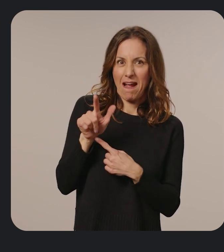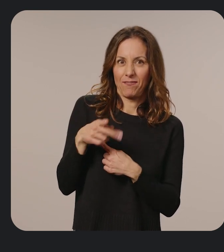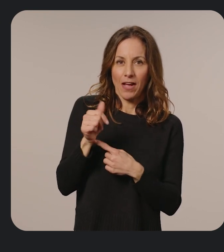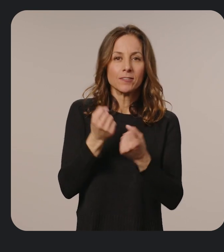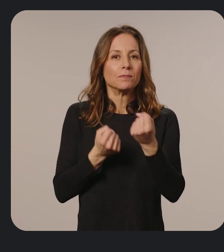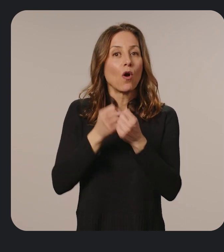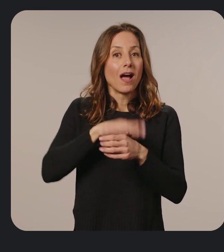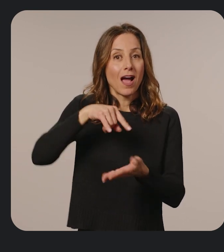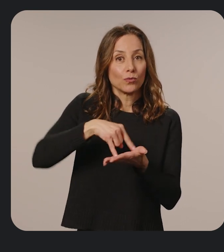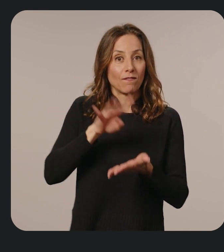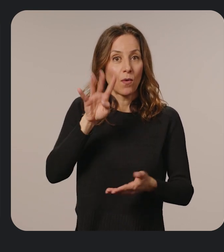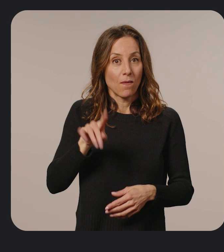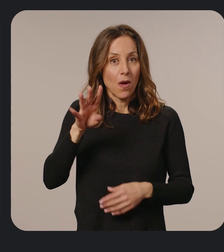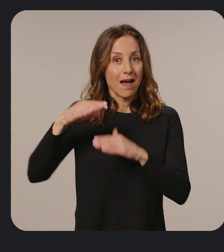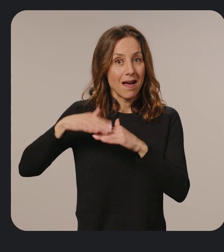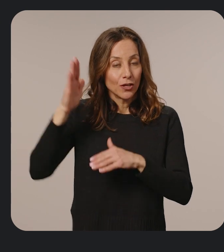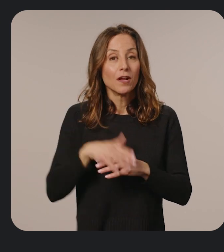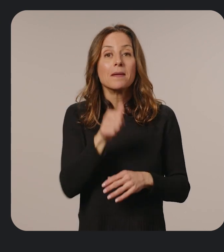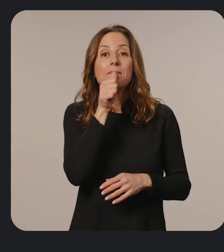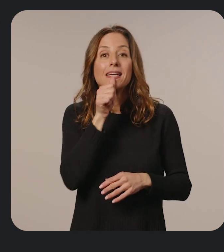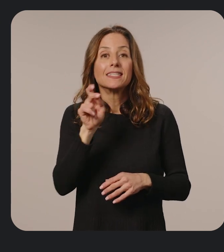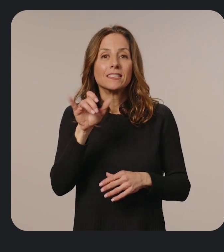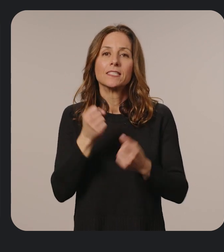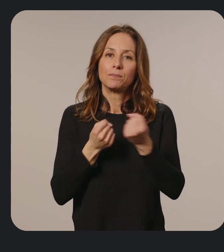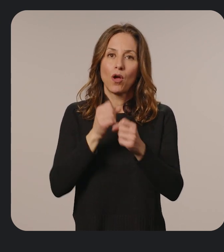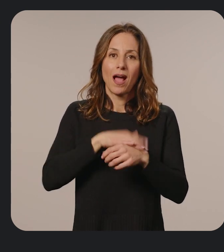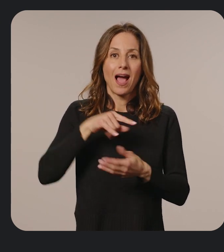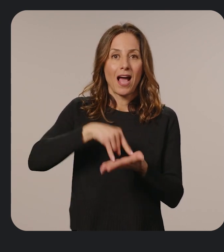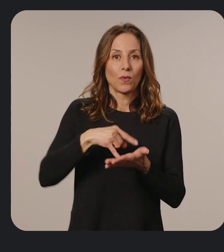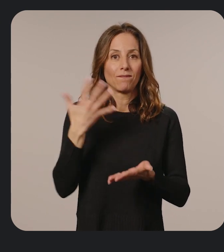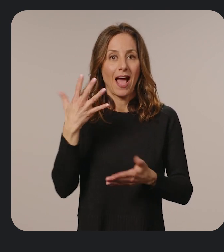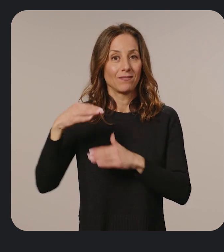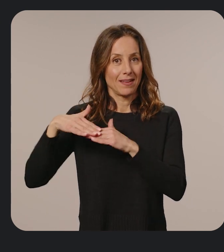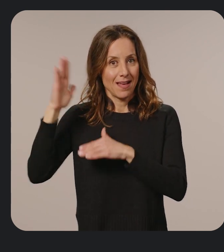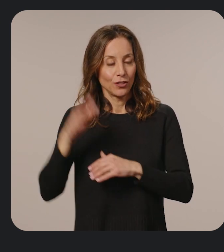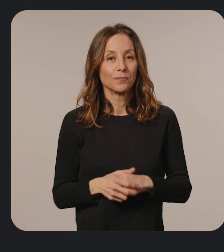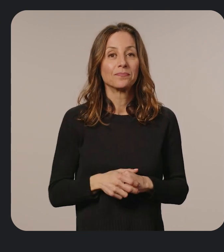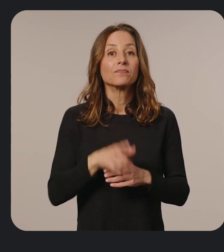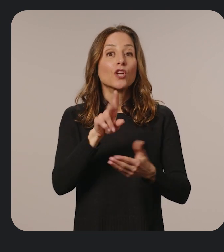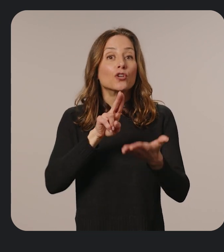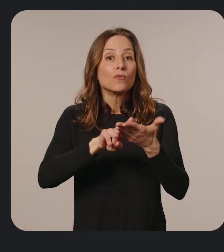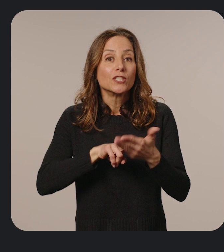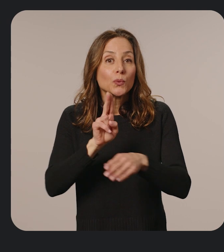in alpha, is supported on Android 4.4 and higher, and passkeys are supported on Android 5 and higher.